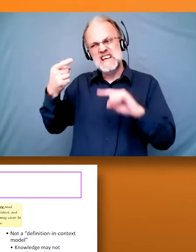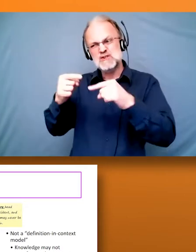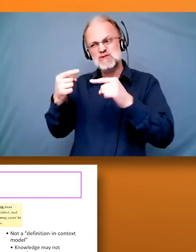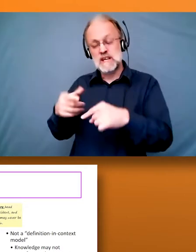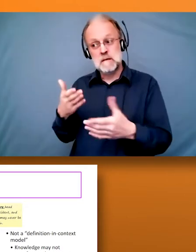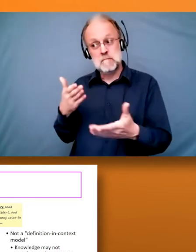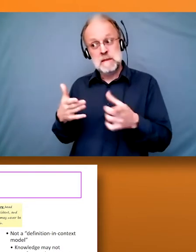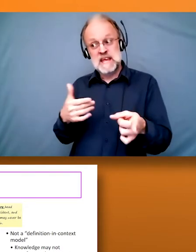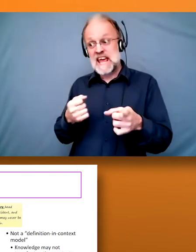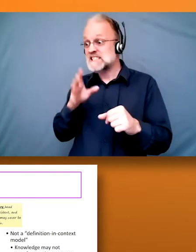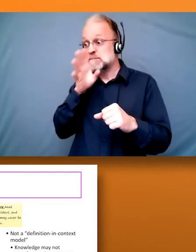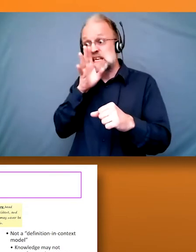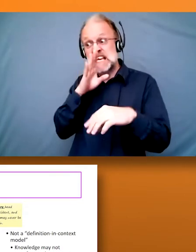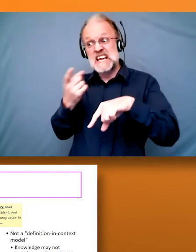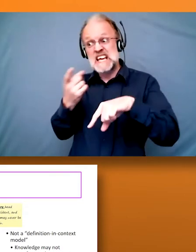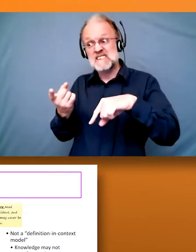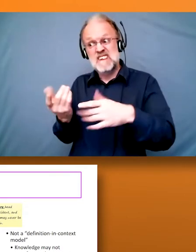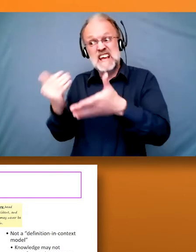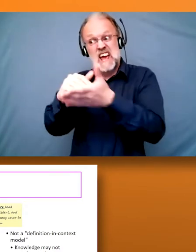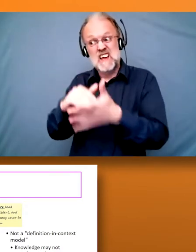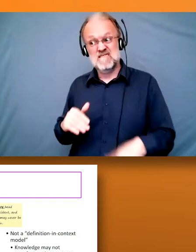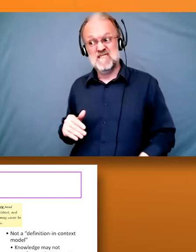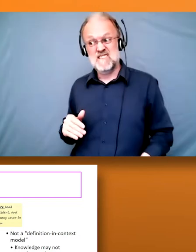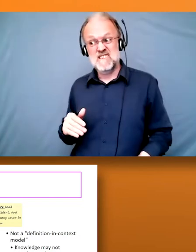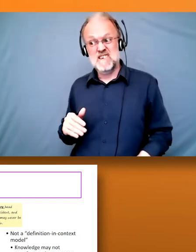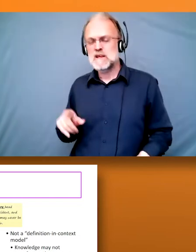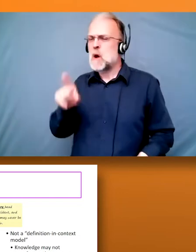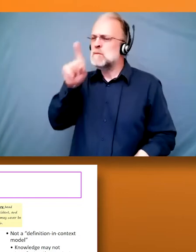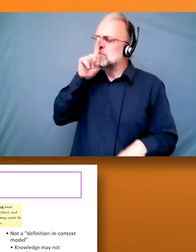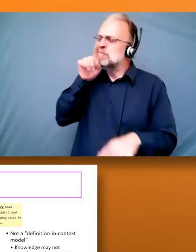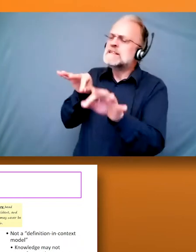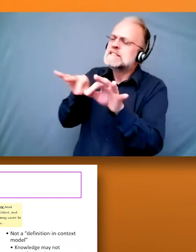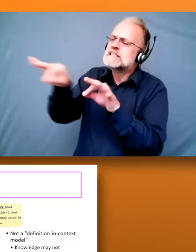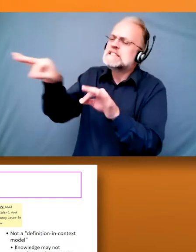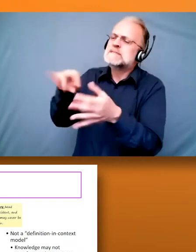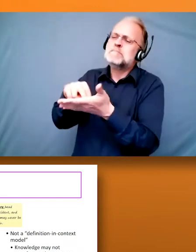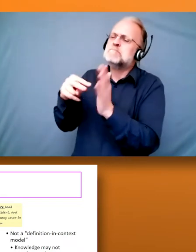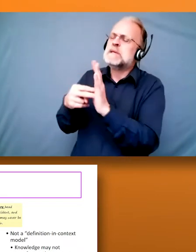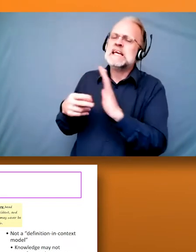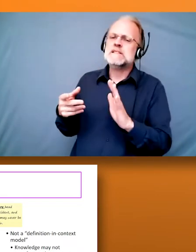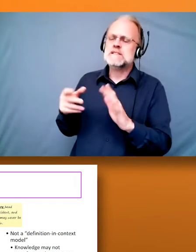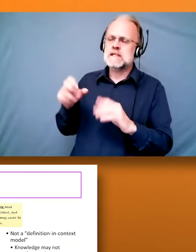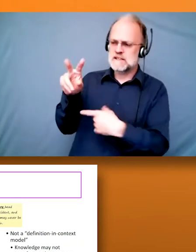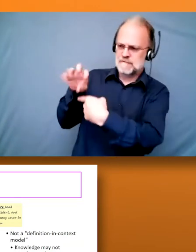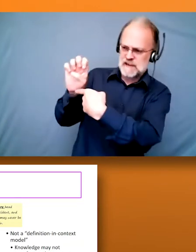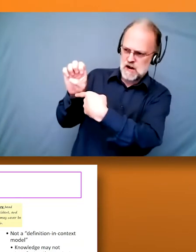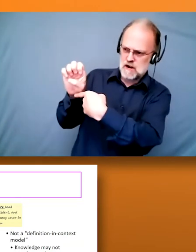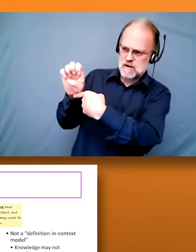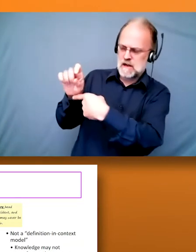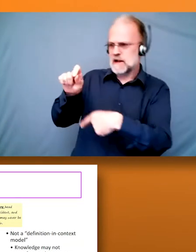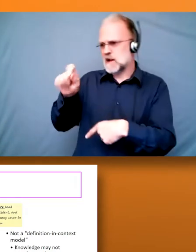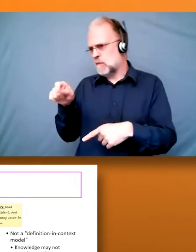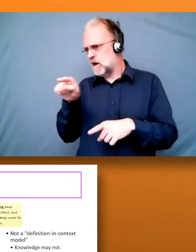and he may not be able to speak again. So we're not giving them a definition. We're not saying he had a severe head injury,